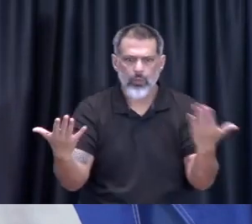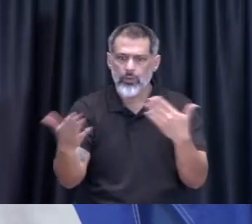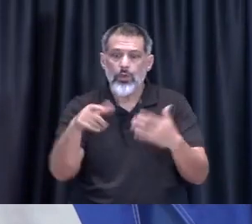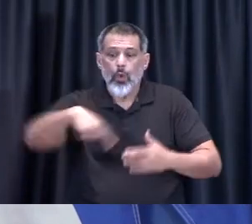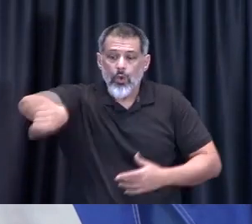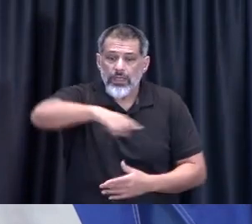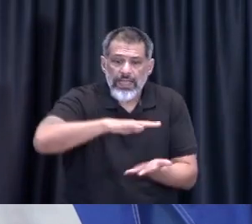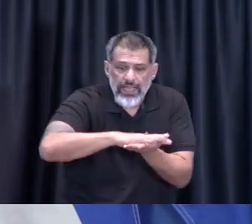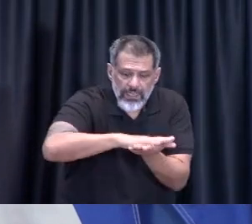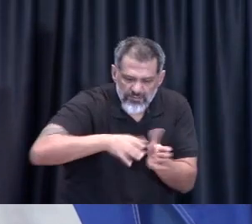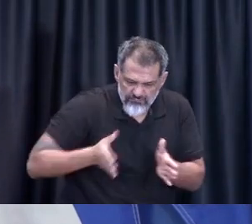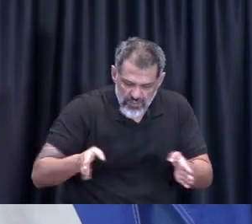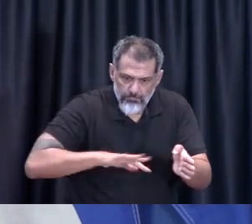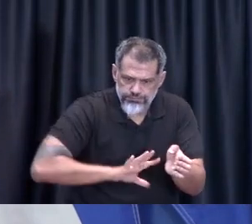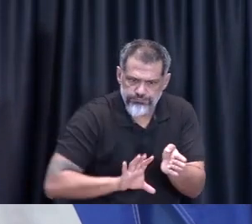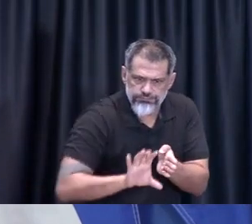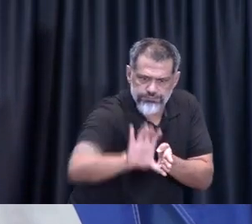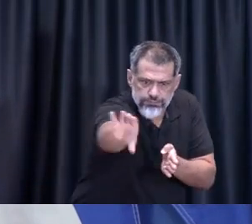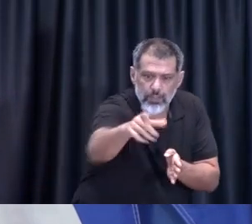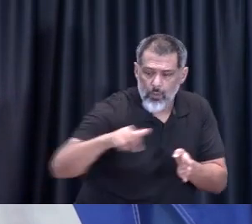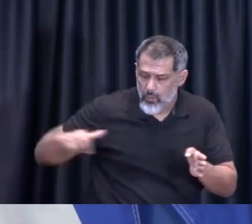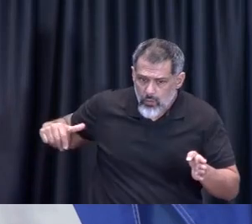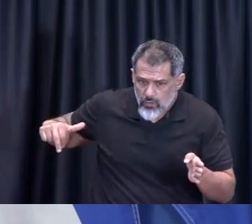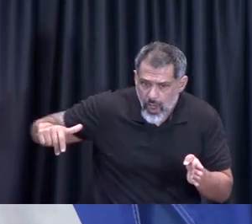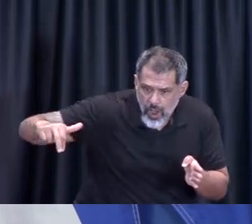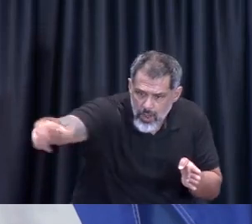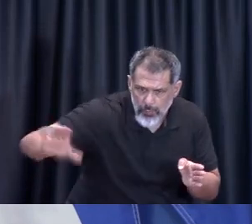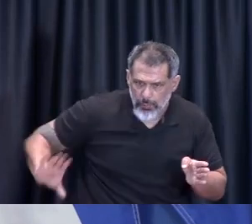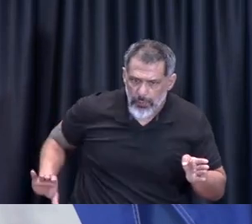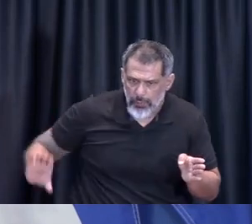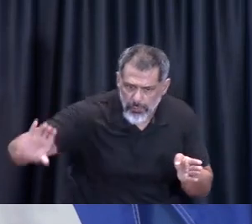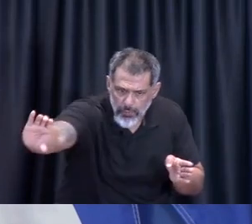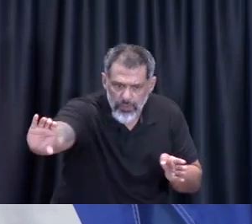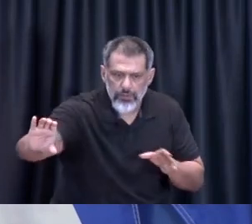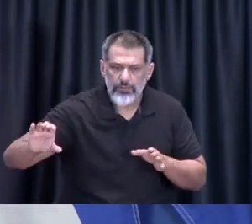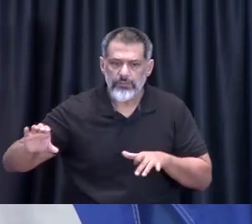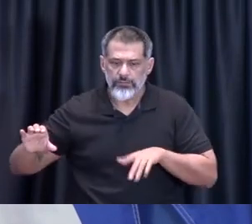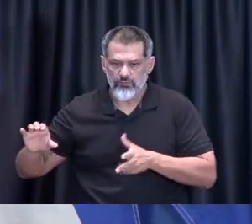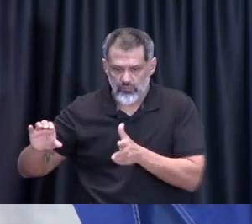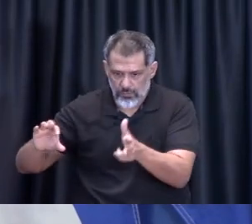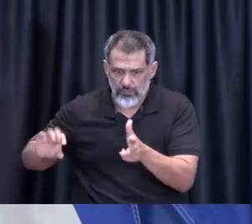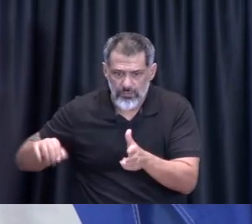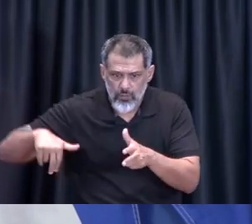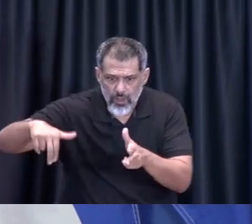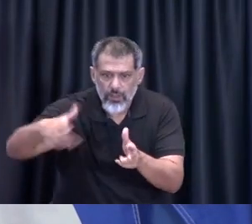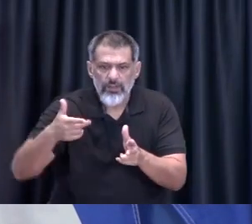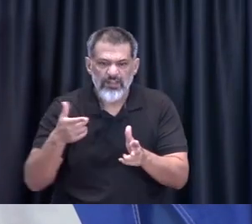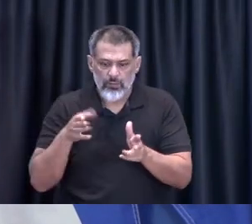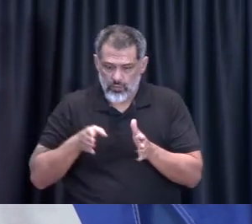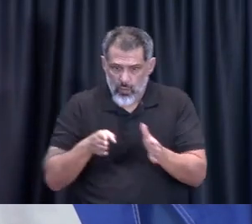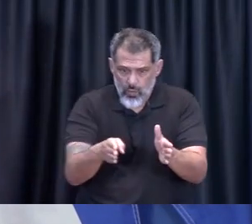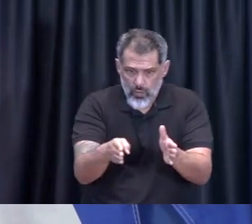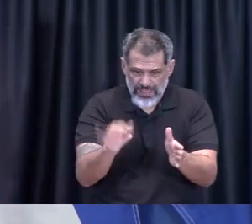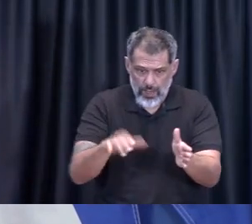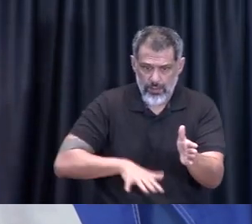sidewalks, street street streets and and bike lanes, as